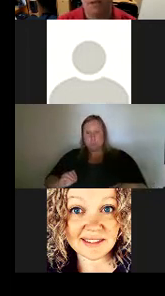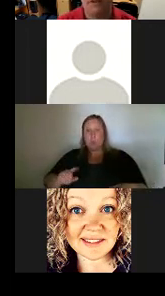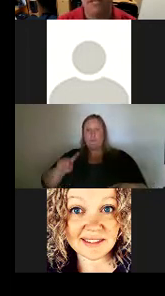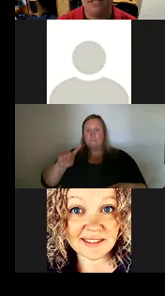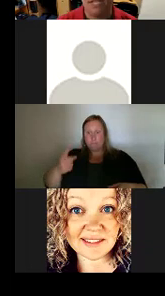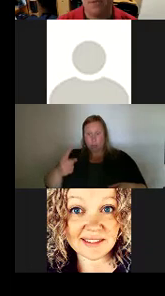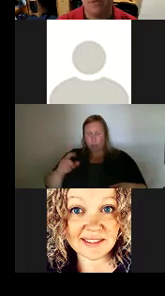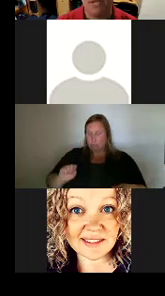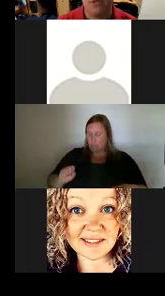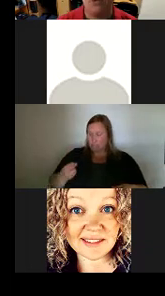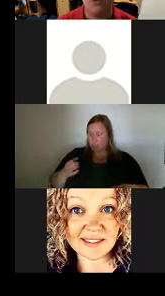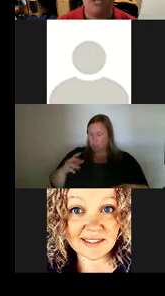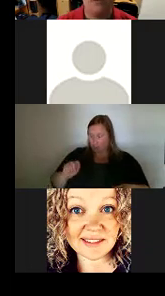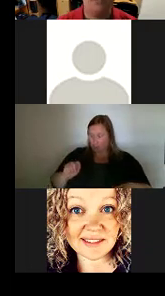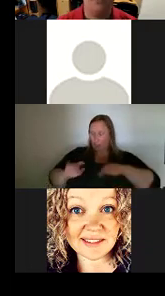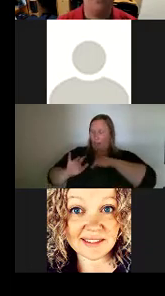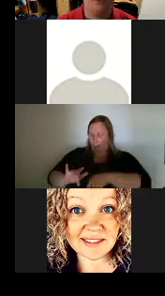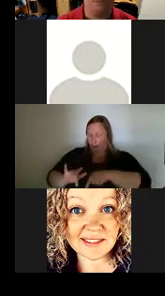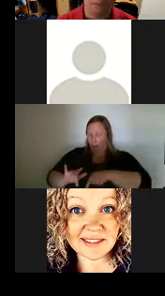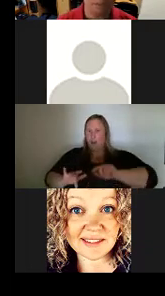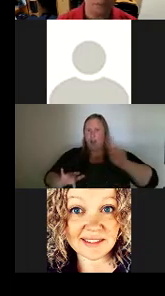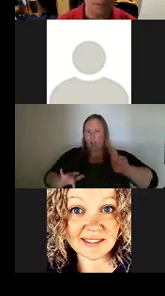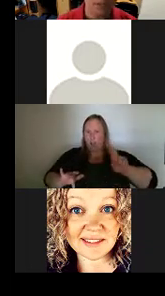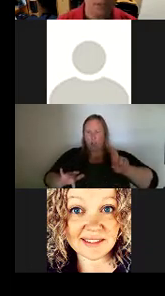KEYS THAT YOU HOLD THOSE DOWN.